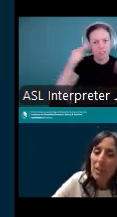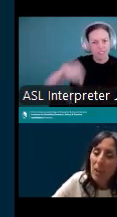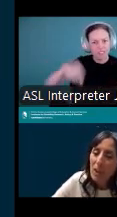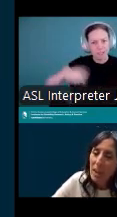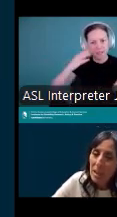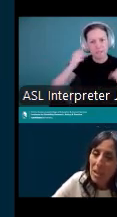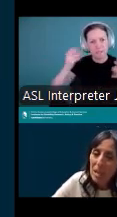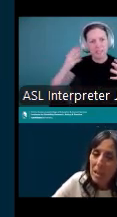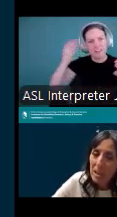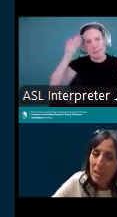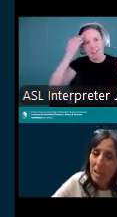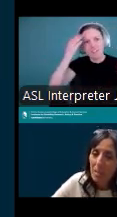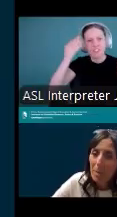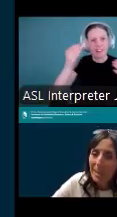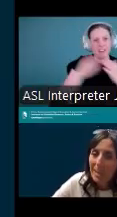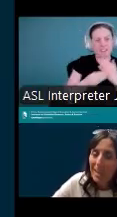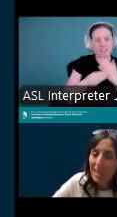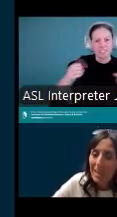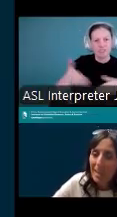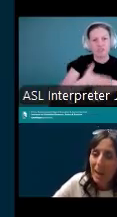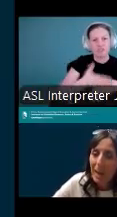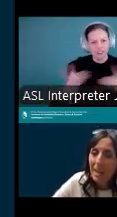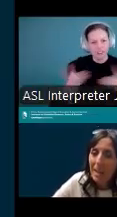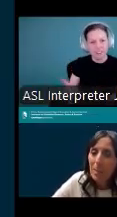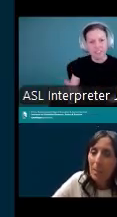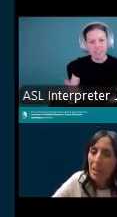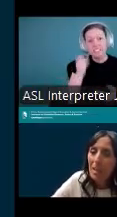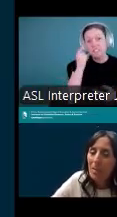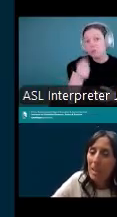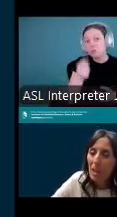if you're interested in presenting a case, please reach